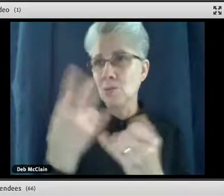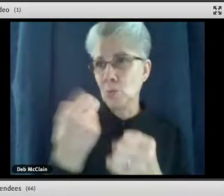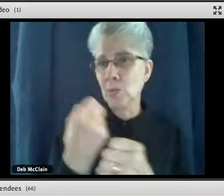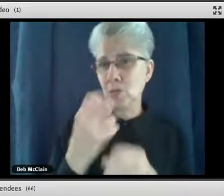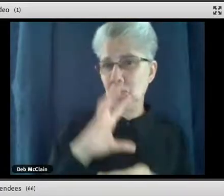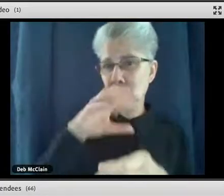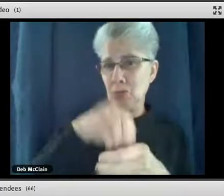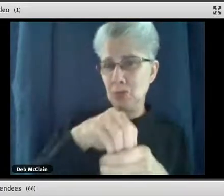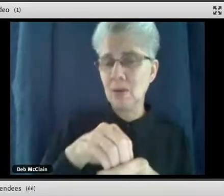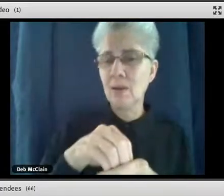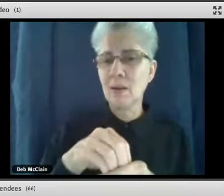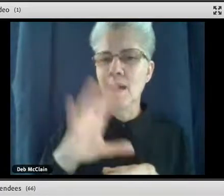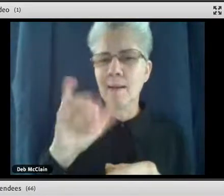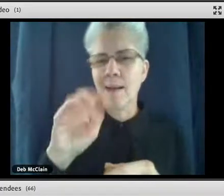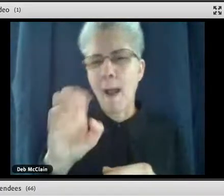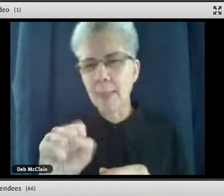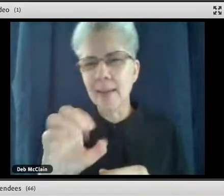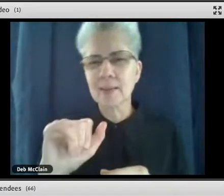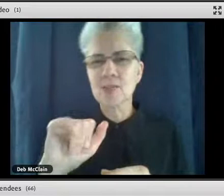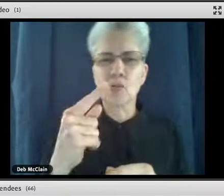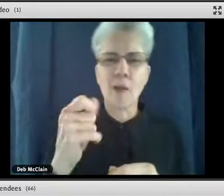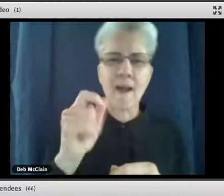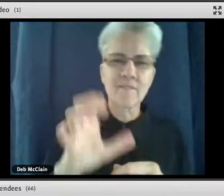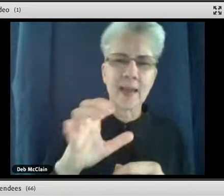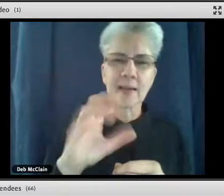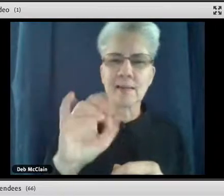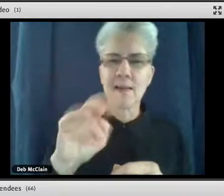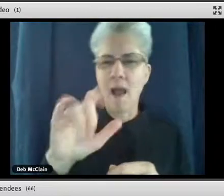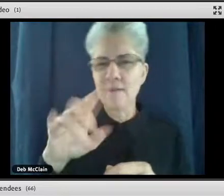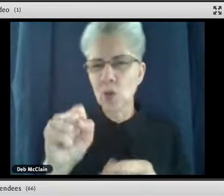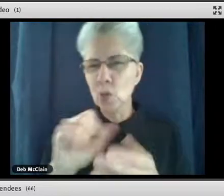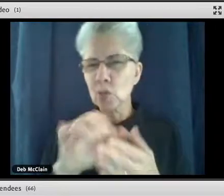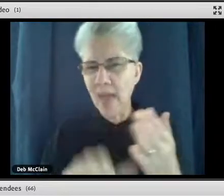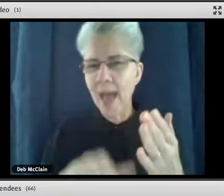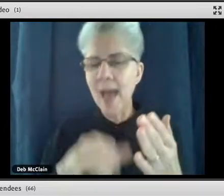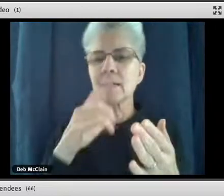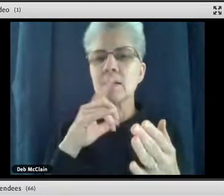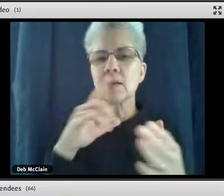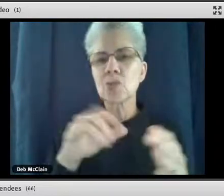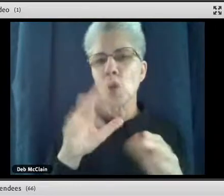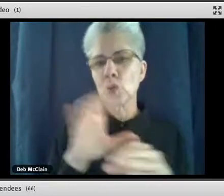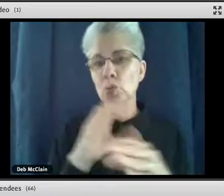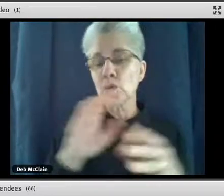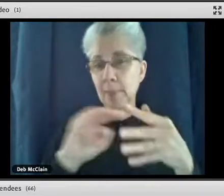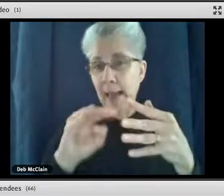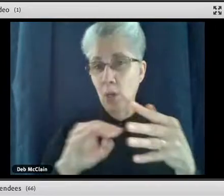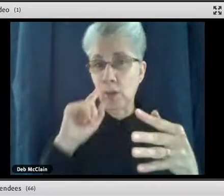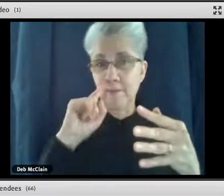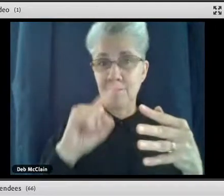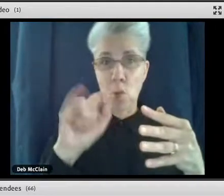It's fairly new, I think. I think probably within the last 10 years, it has, like, this comics and graphic novels code.